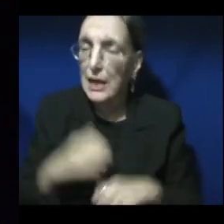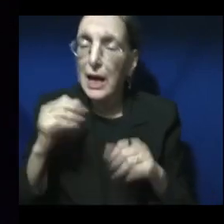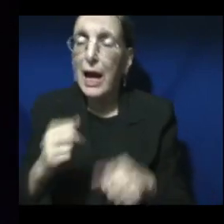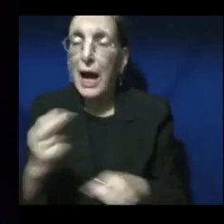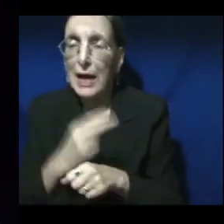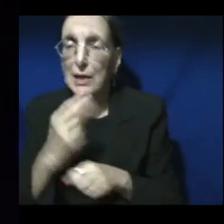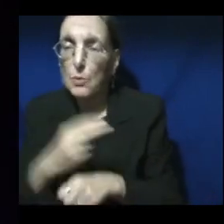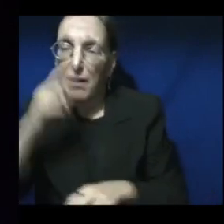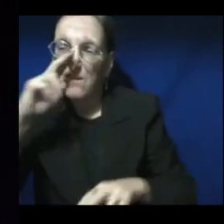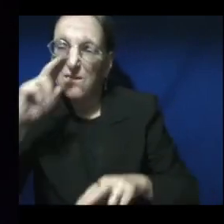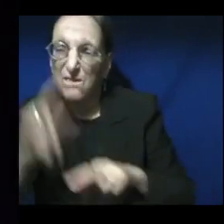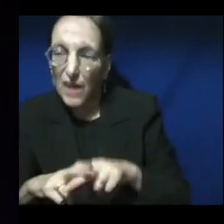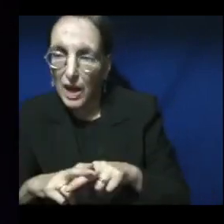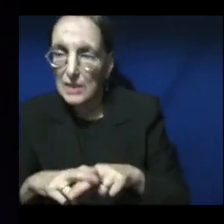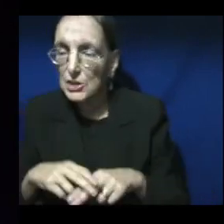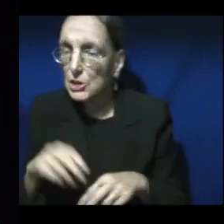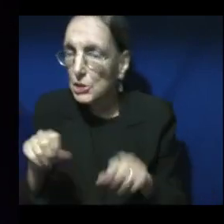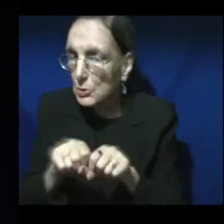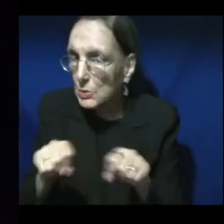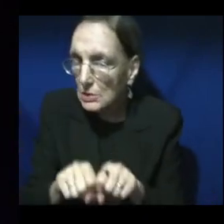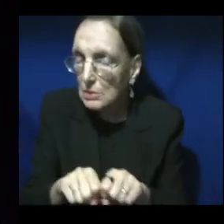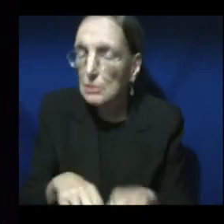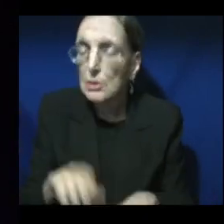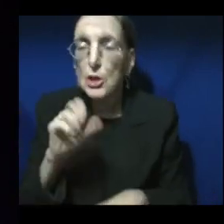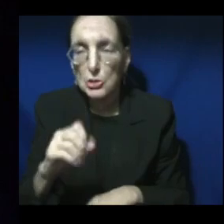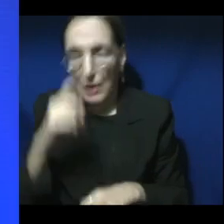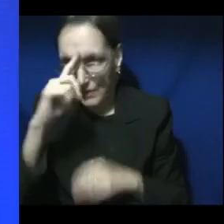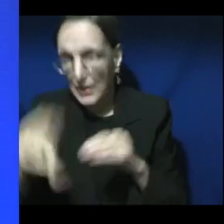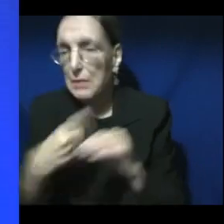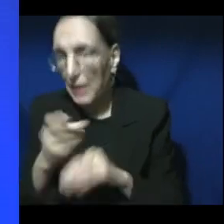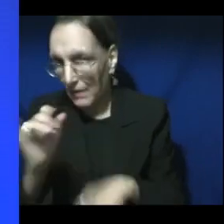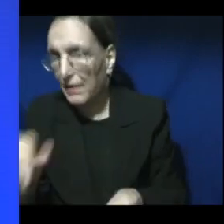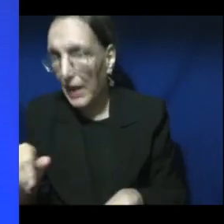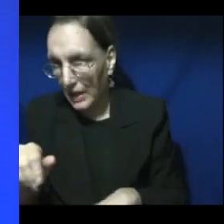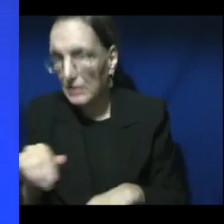right? So in interpersonal interactions, when we’re showing up on Zoom, the shirt we’re wearing.